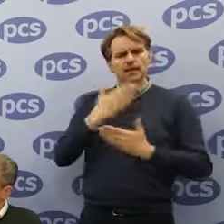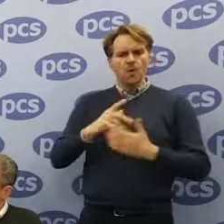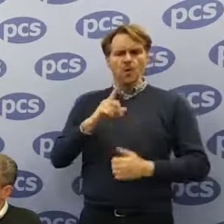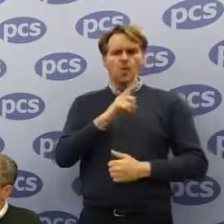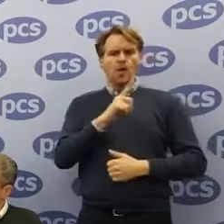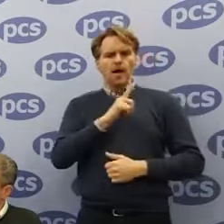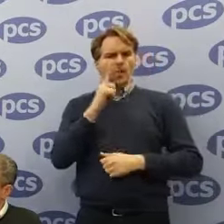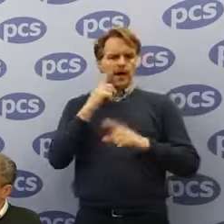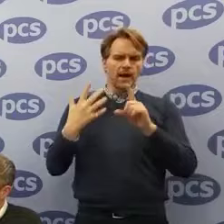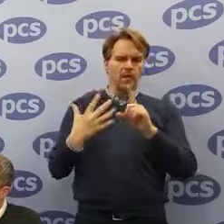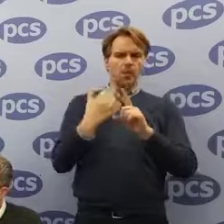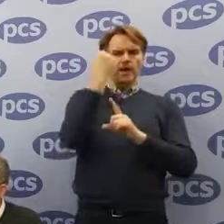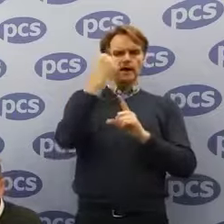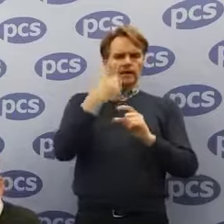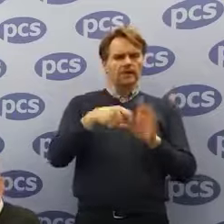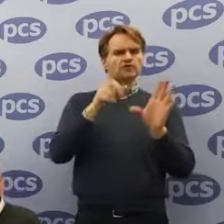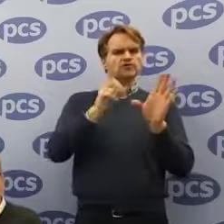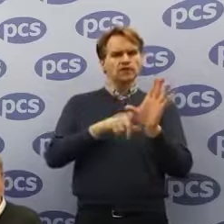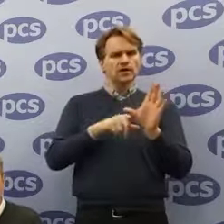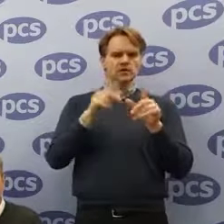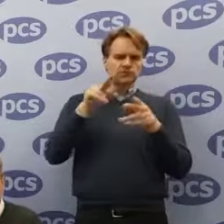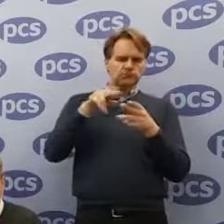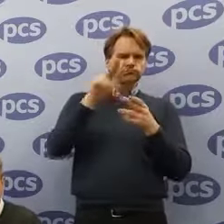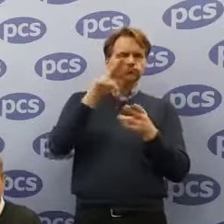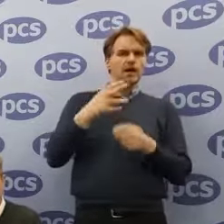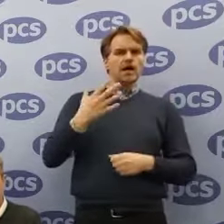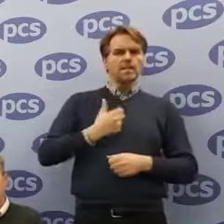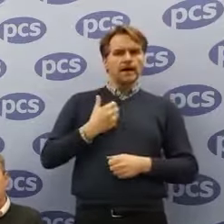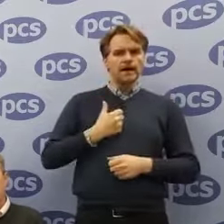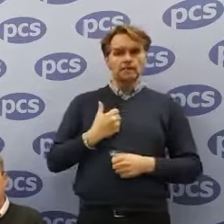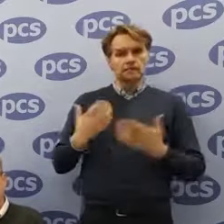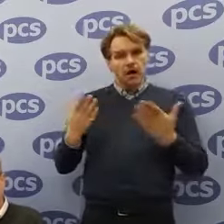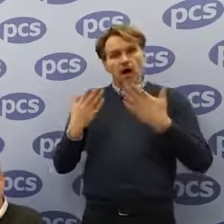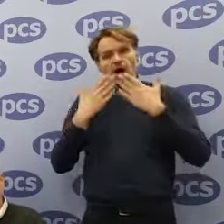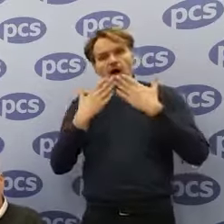pay this year? Well thanks Fran and good evening and happy New Year to everybody